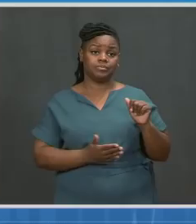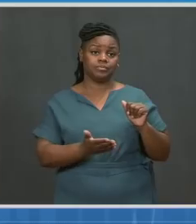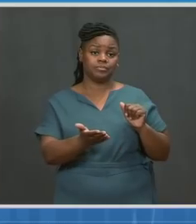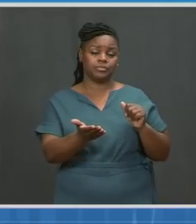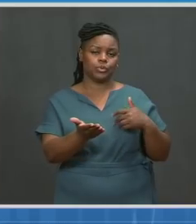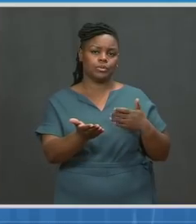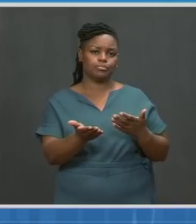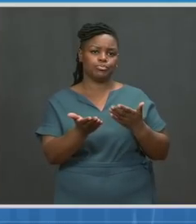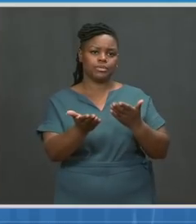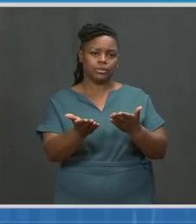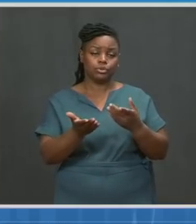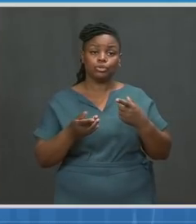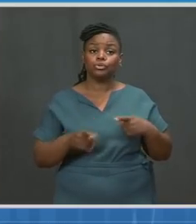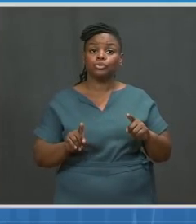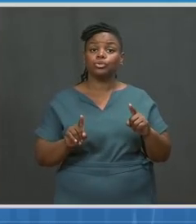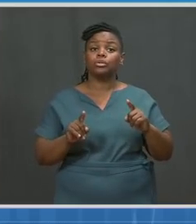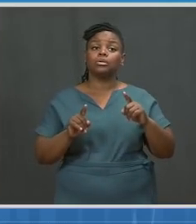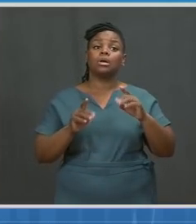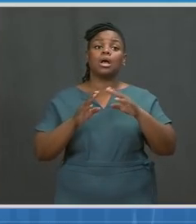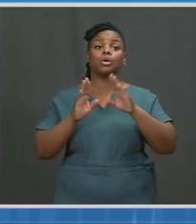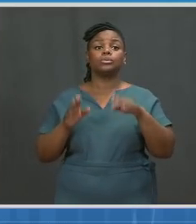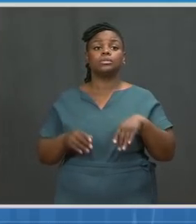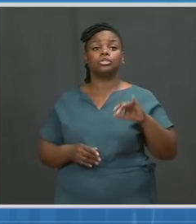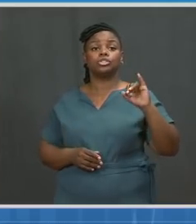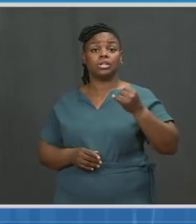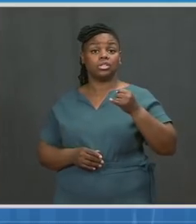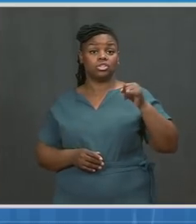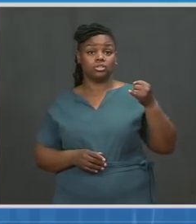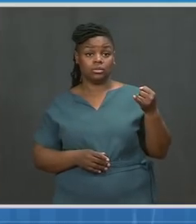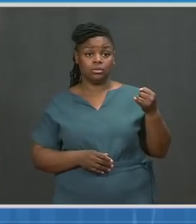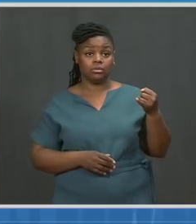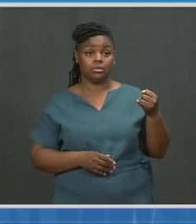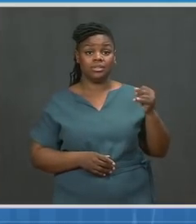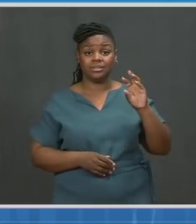As you can see, the J&J is 64 percent efficacious;